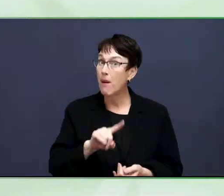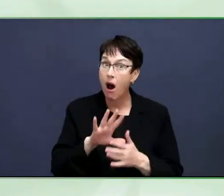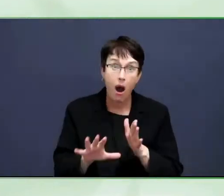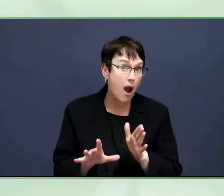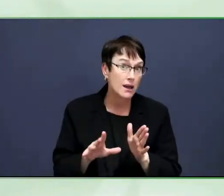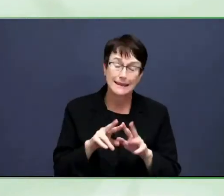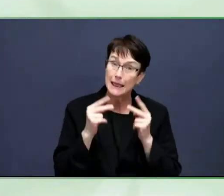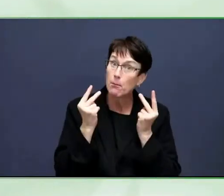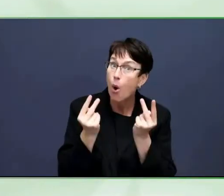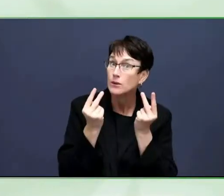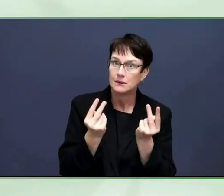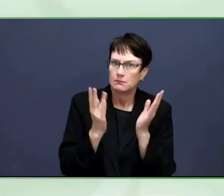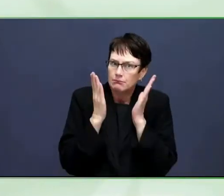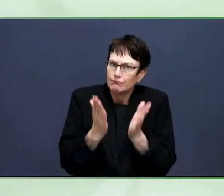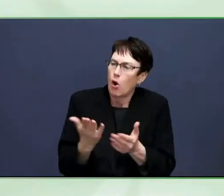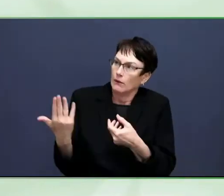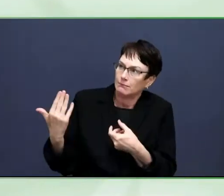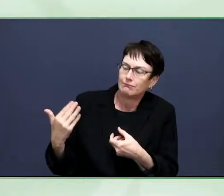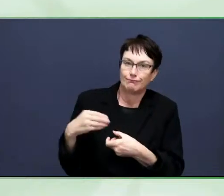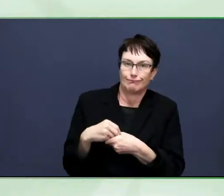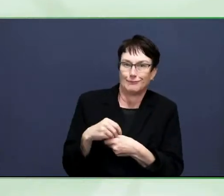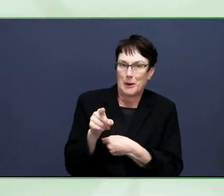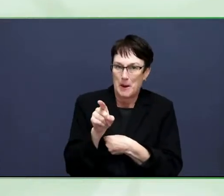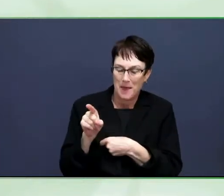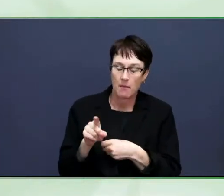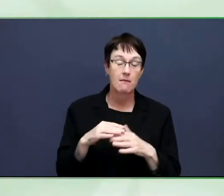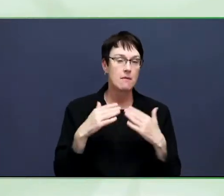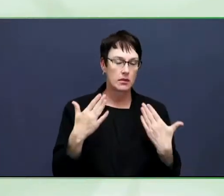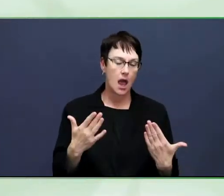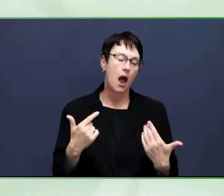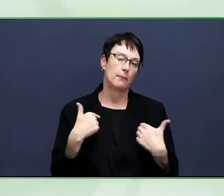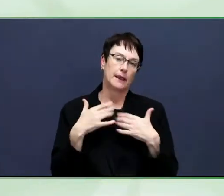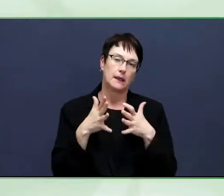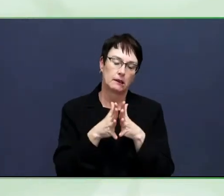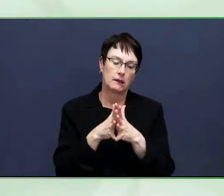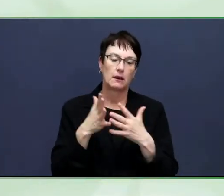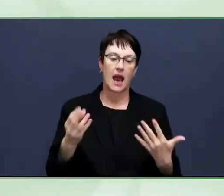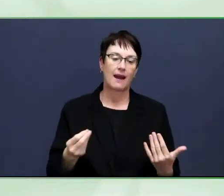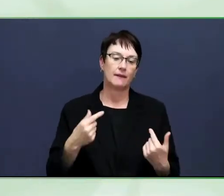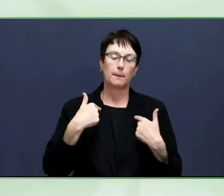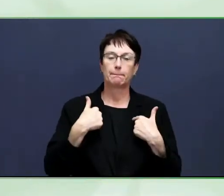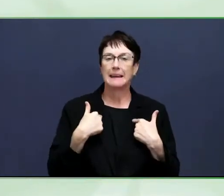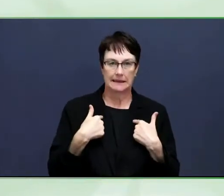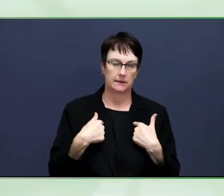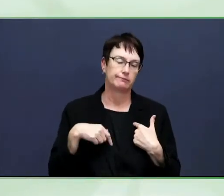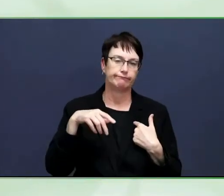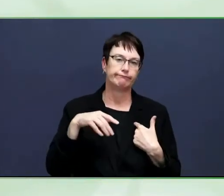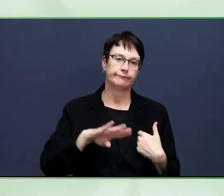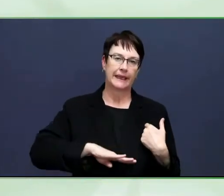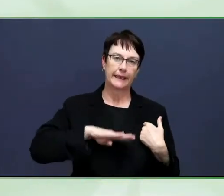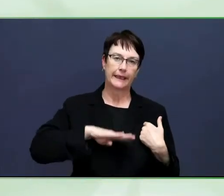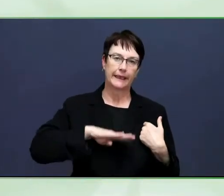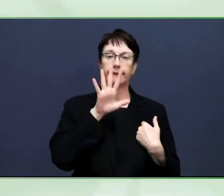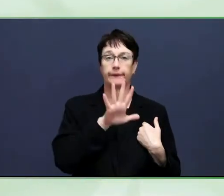A quick audio description. 52-year-old white woman with blonde here, big black glasses, in suit and purple boots.